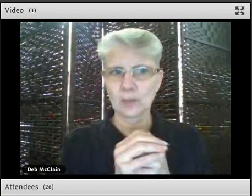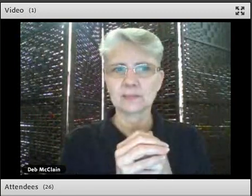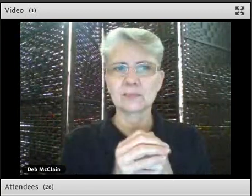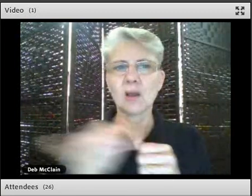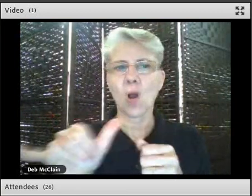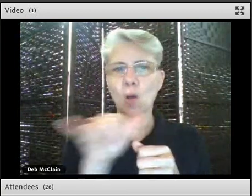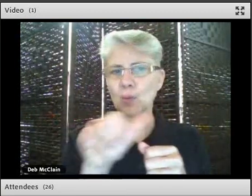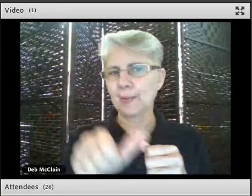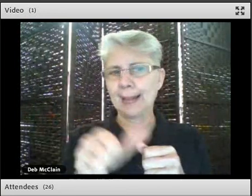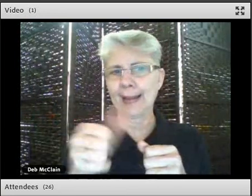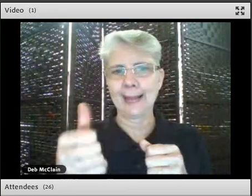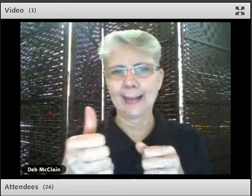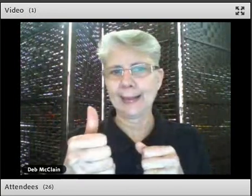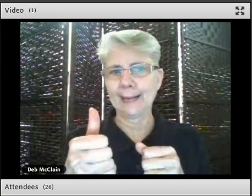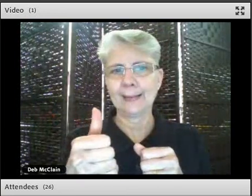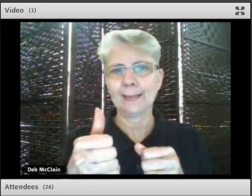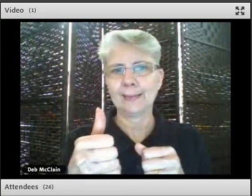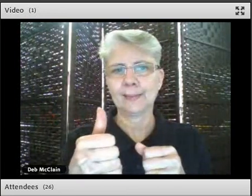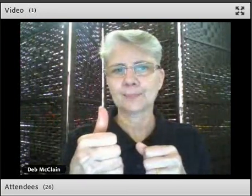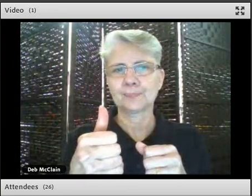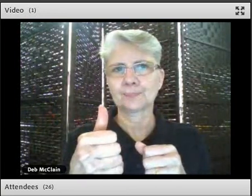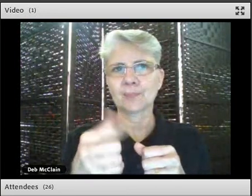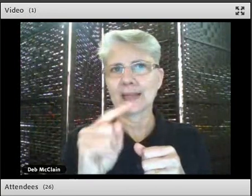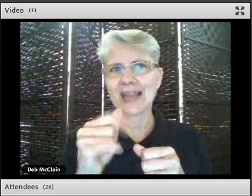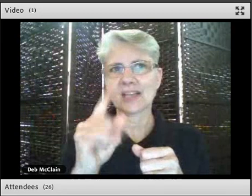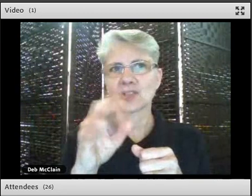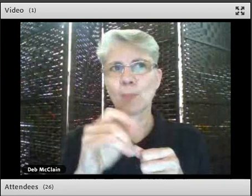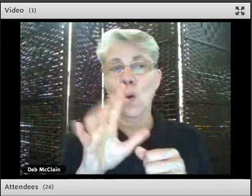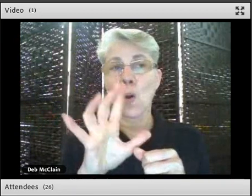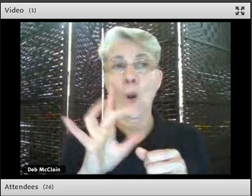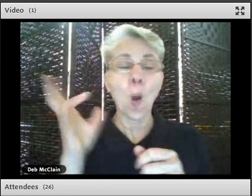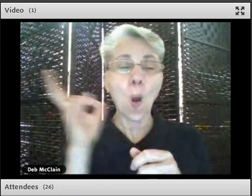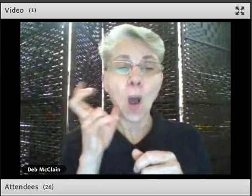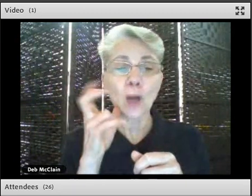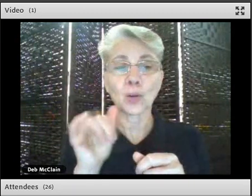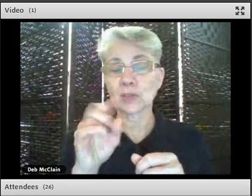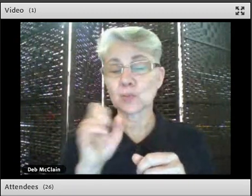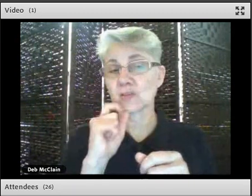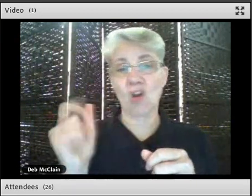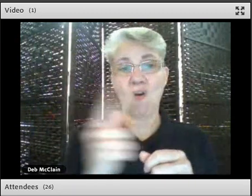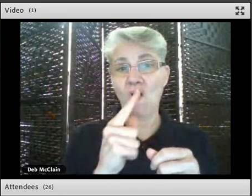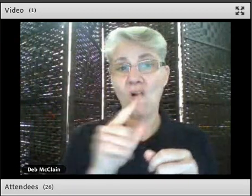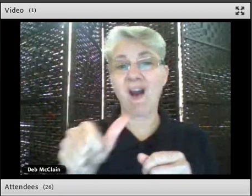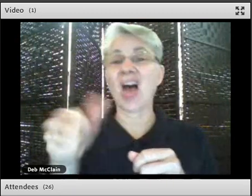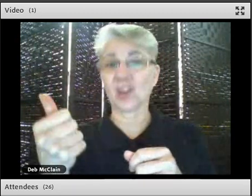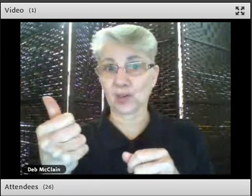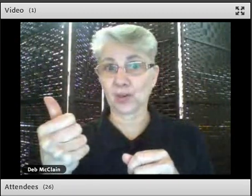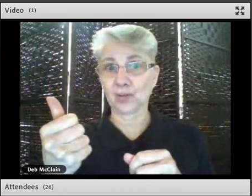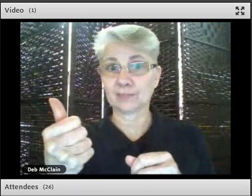And we have to find a place for our source of information for the title. It used to be...